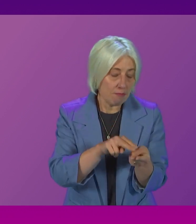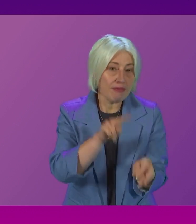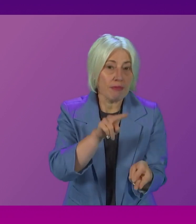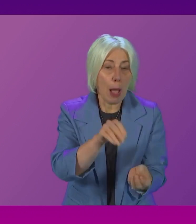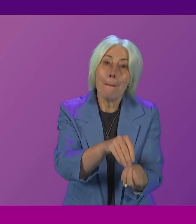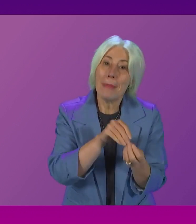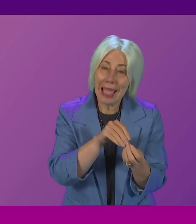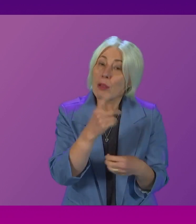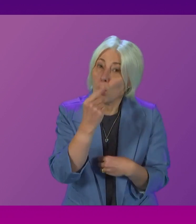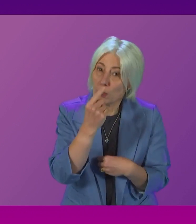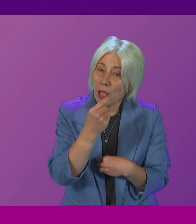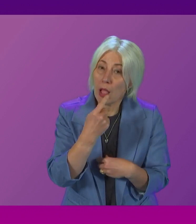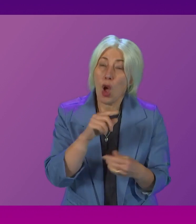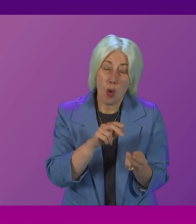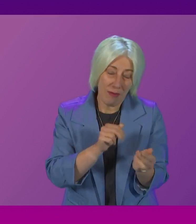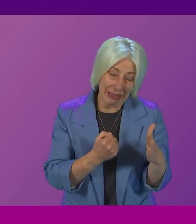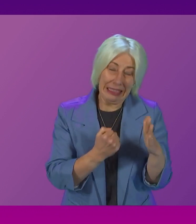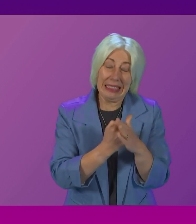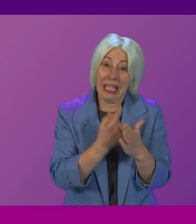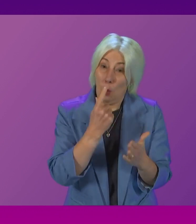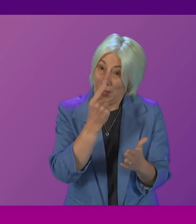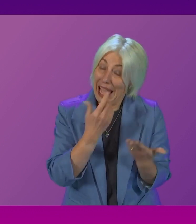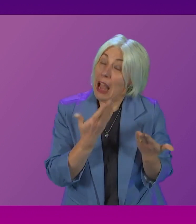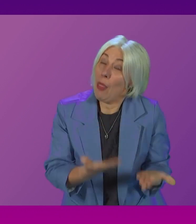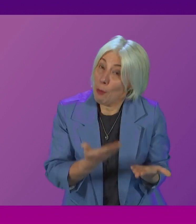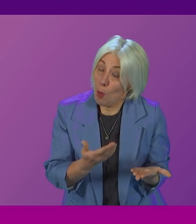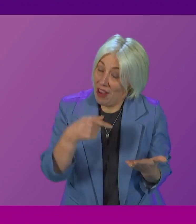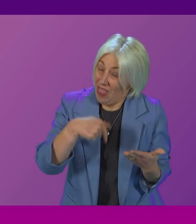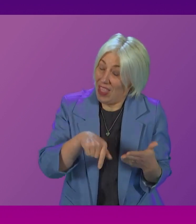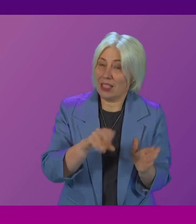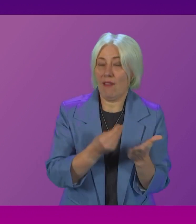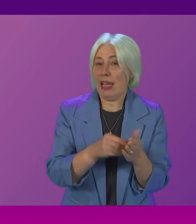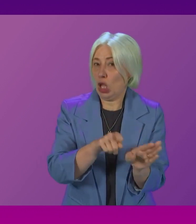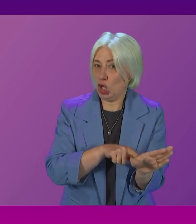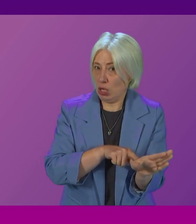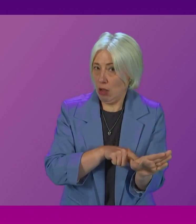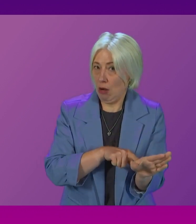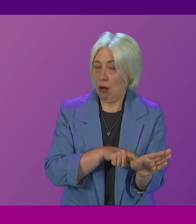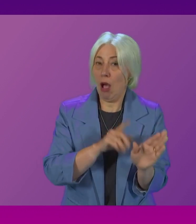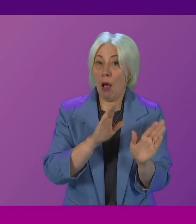We have maximised what we can do within this financial year. Whereas in England,